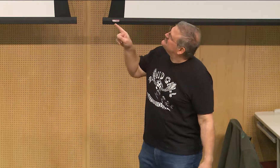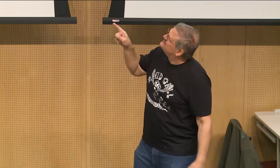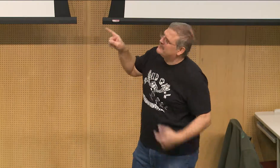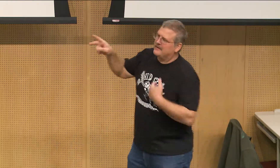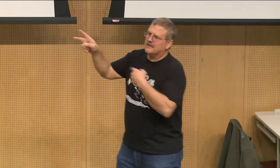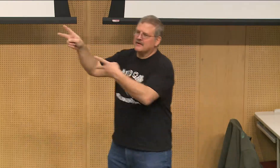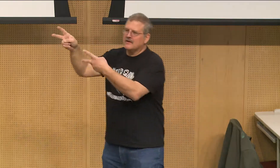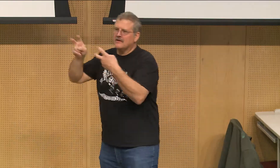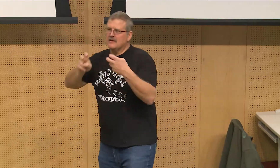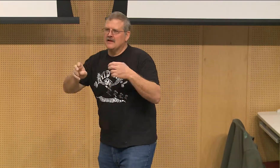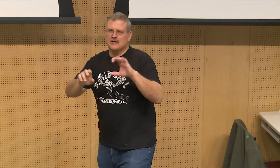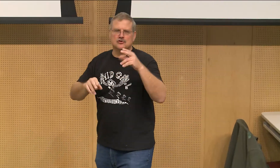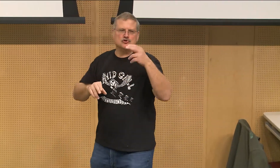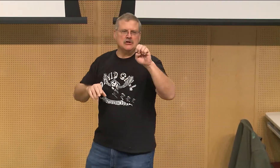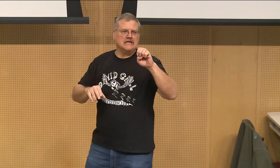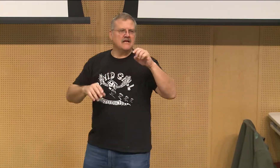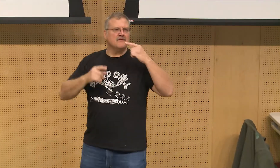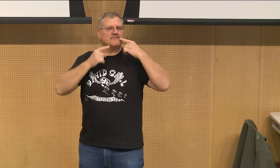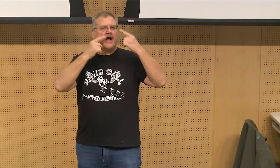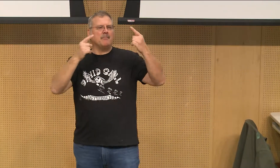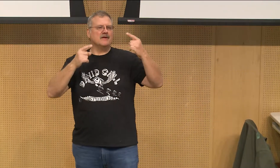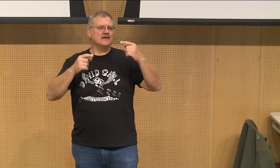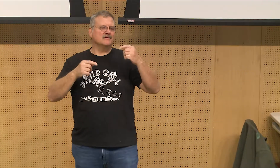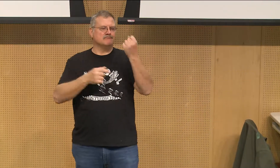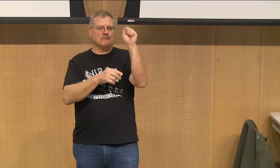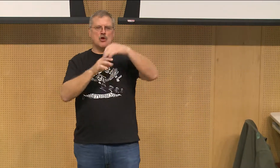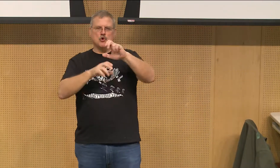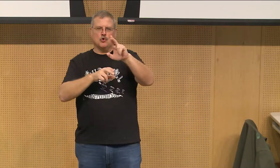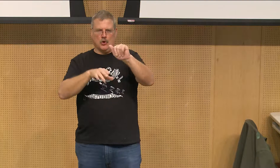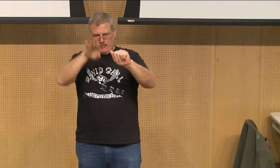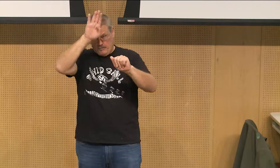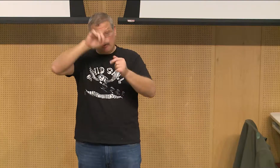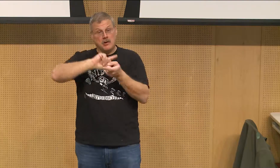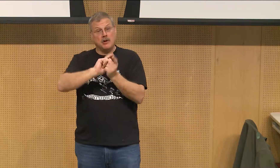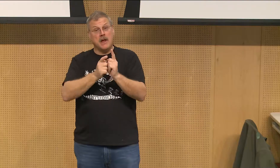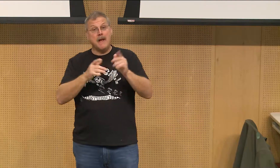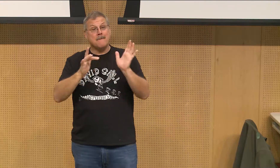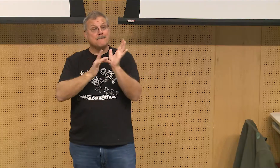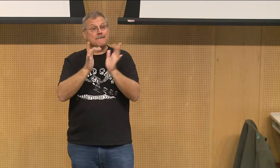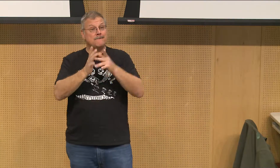"Paddy the Deafhood Revolutionary," so this is a famous symbol,